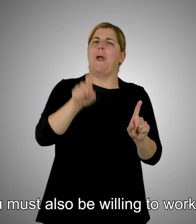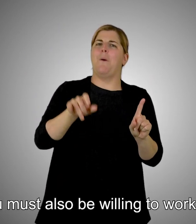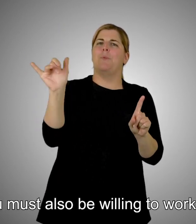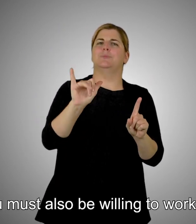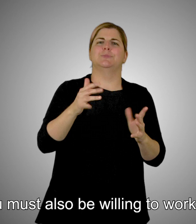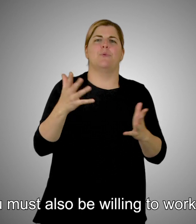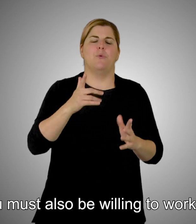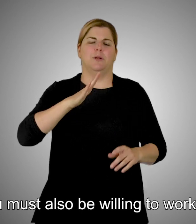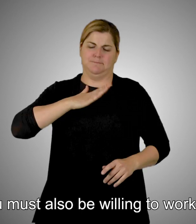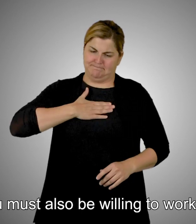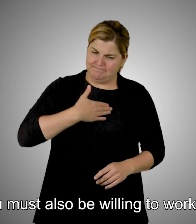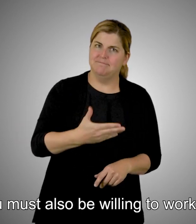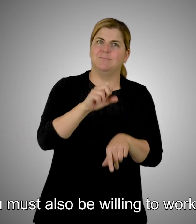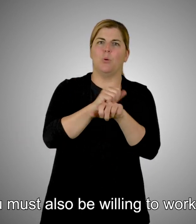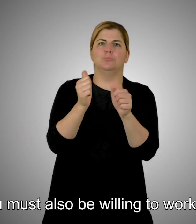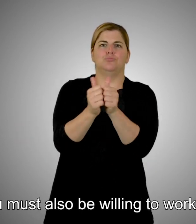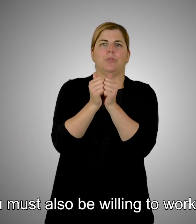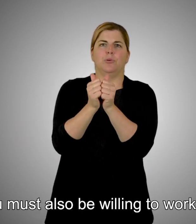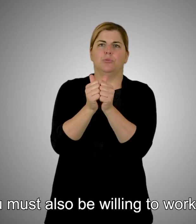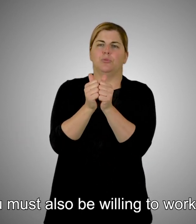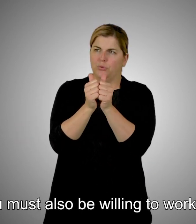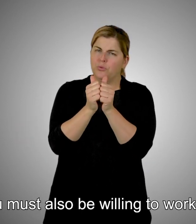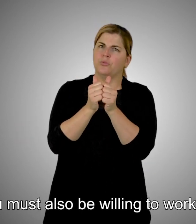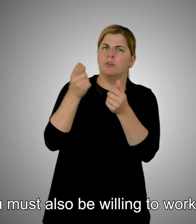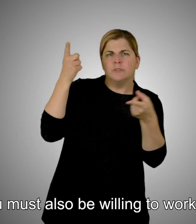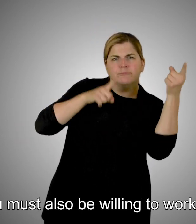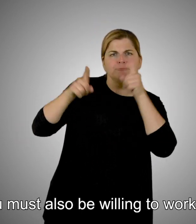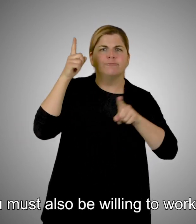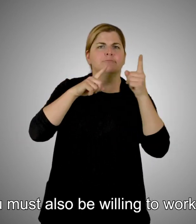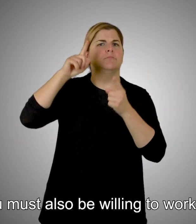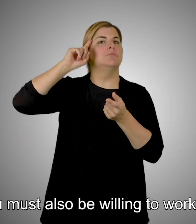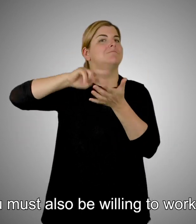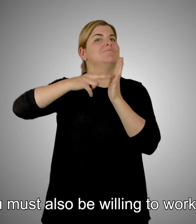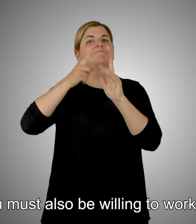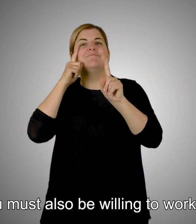You must also be willing to work together